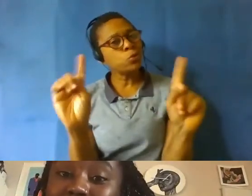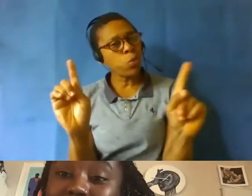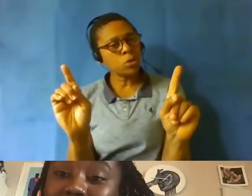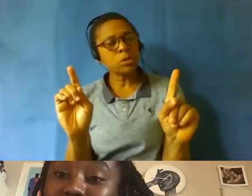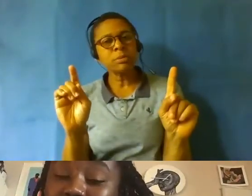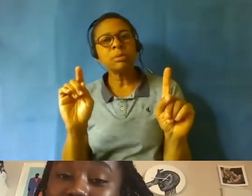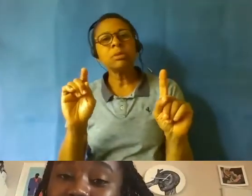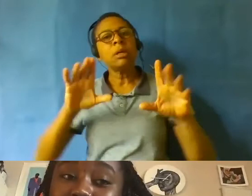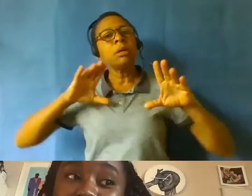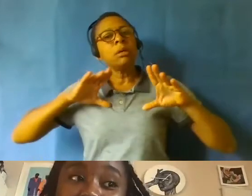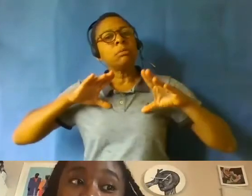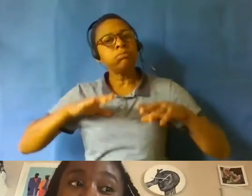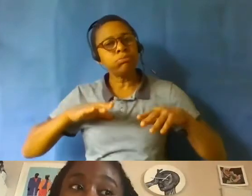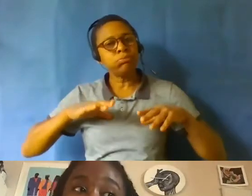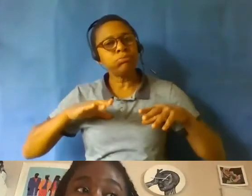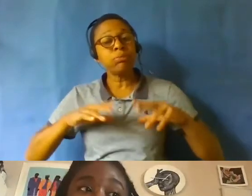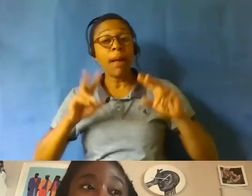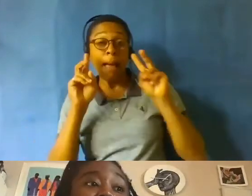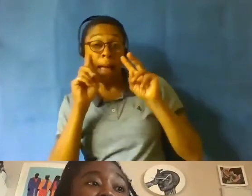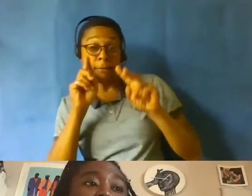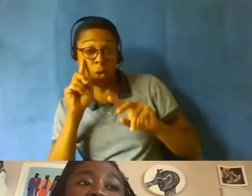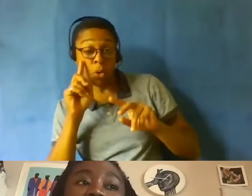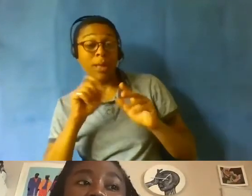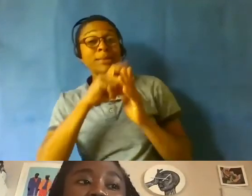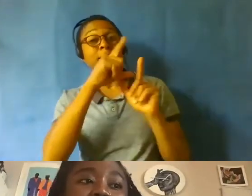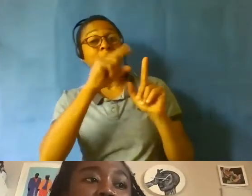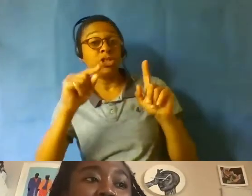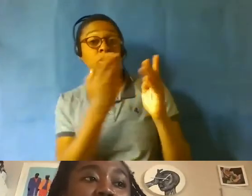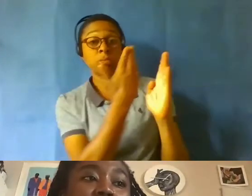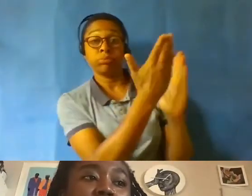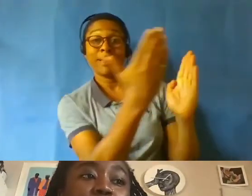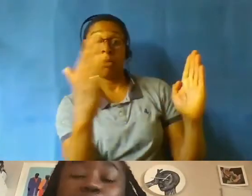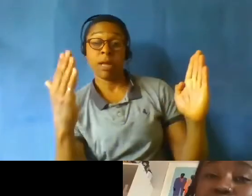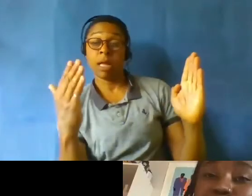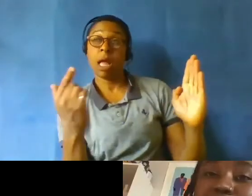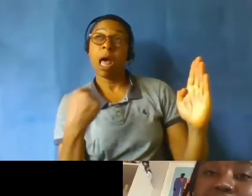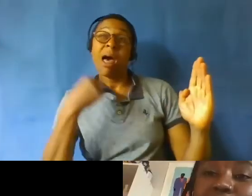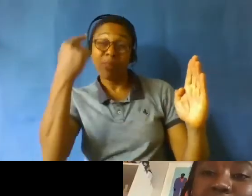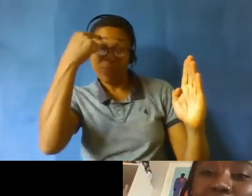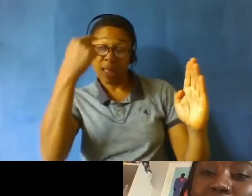digital gallery available on the website we've got until about 2:15 for that and